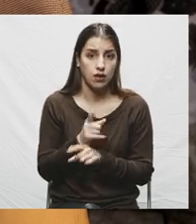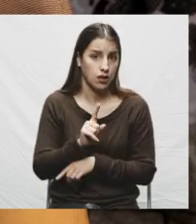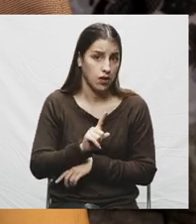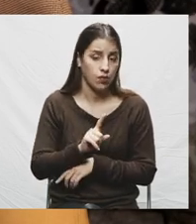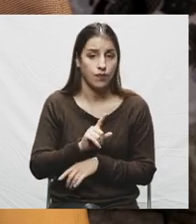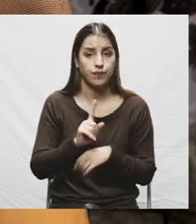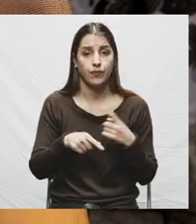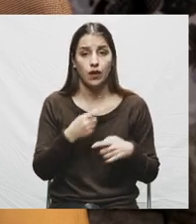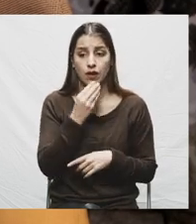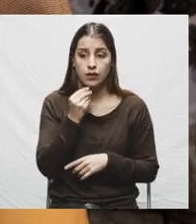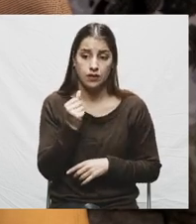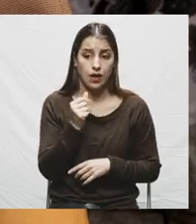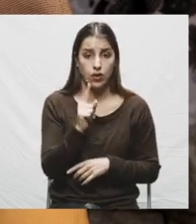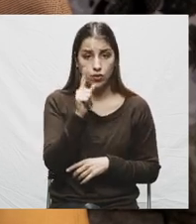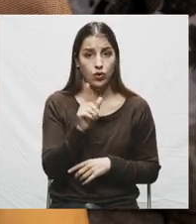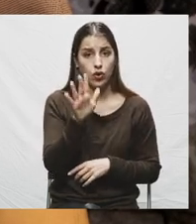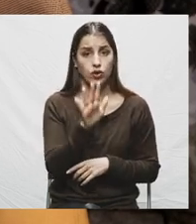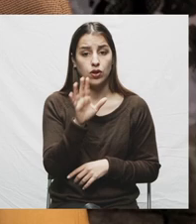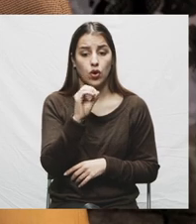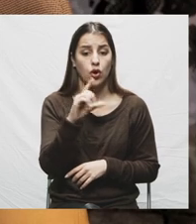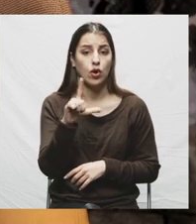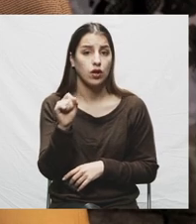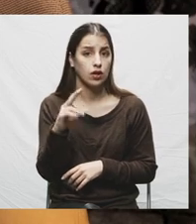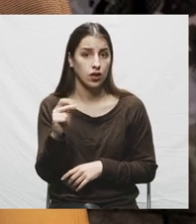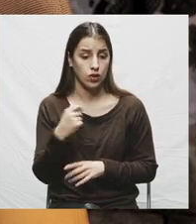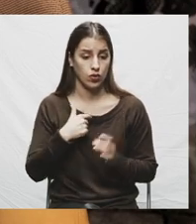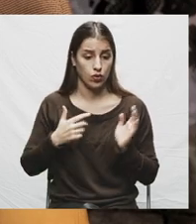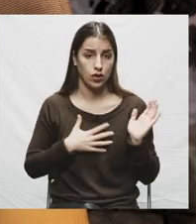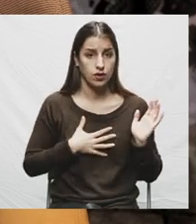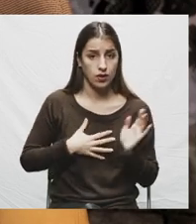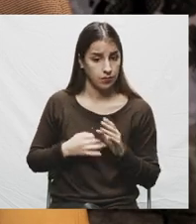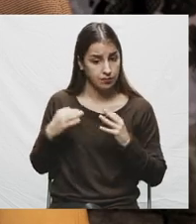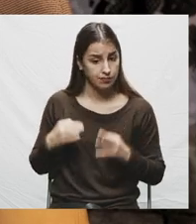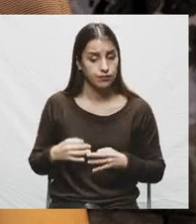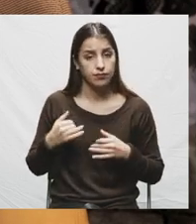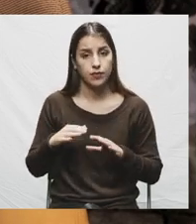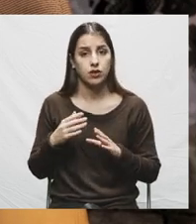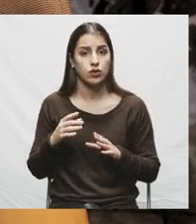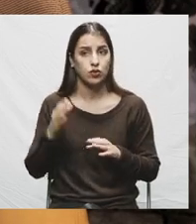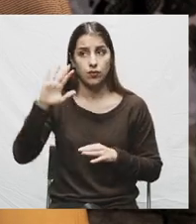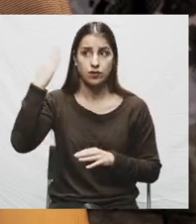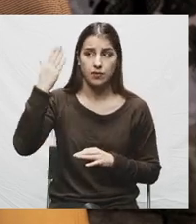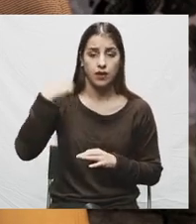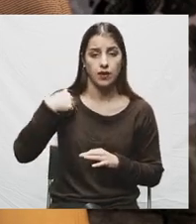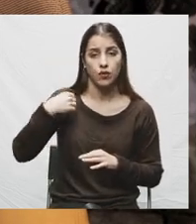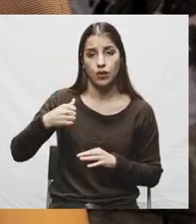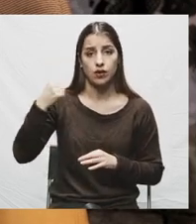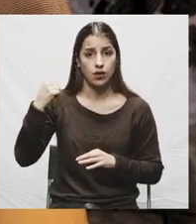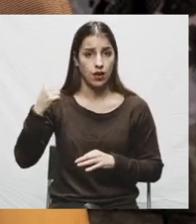Exception made in “Terra do Norte” by Olga Roriz where I really danced. I was mainly in the back,